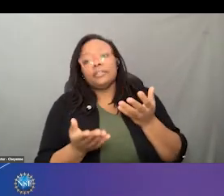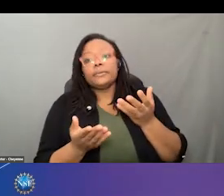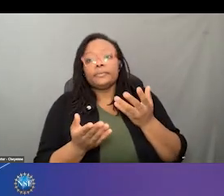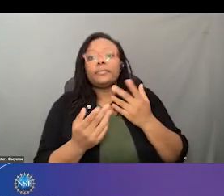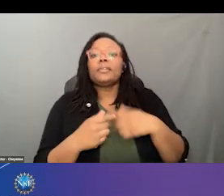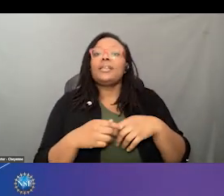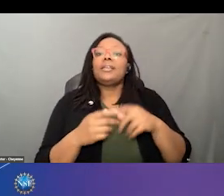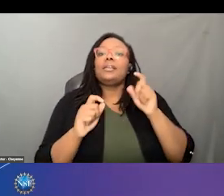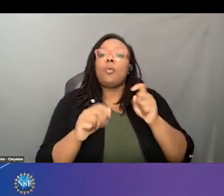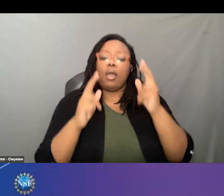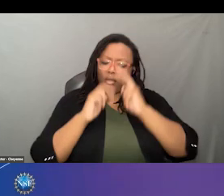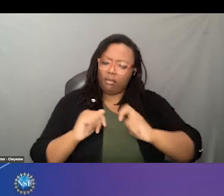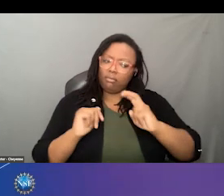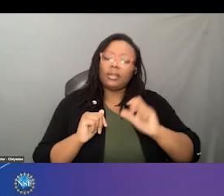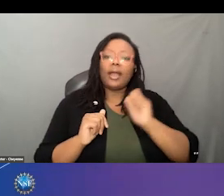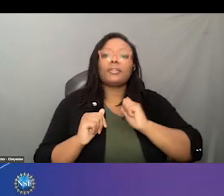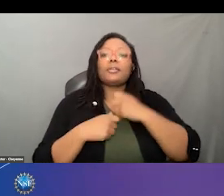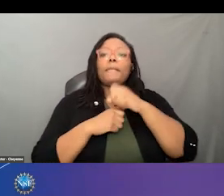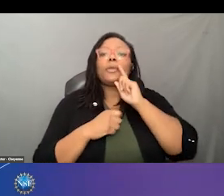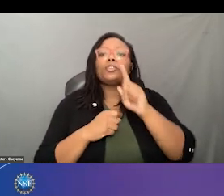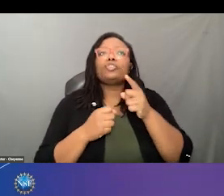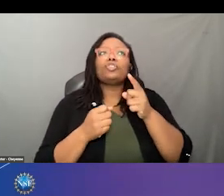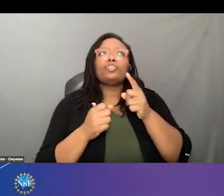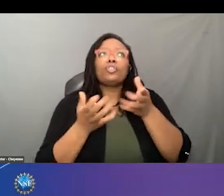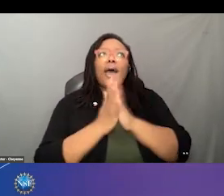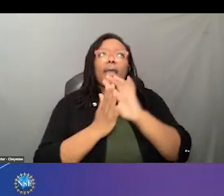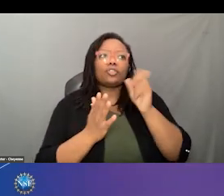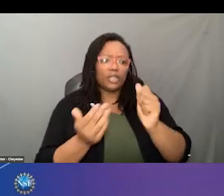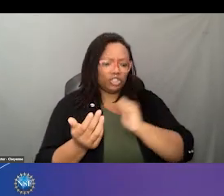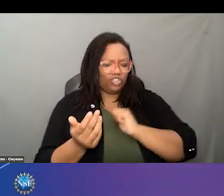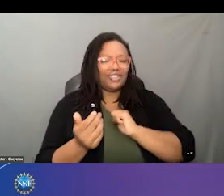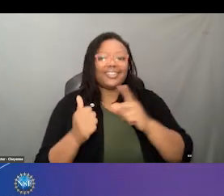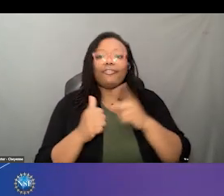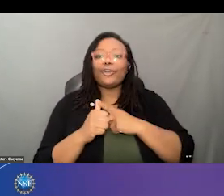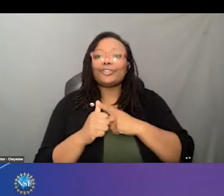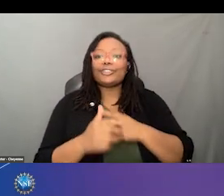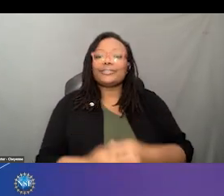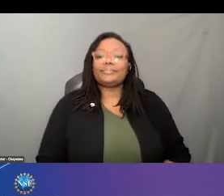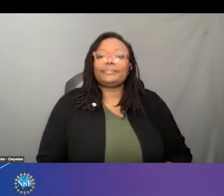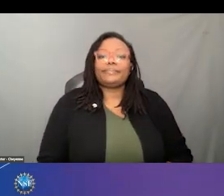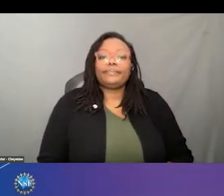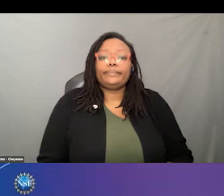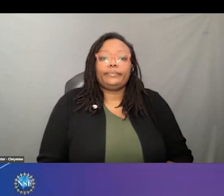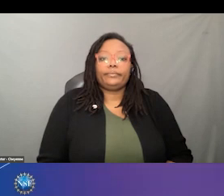That's something that we always tell people that make sure that you ask those questions yourself. Next slide.